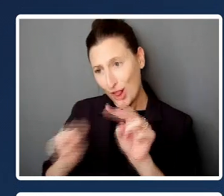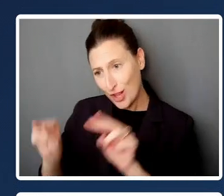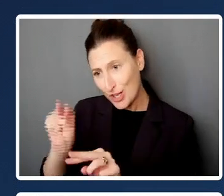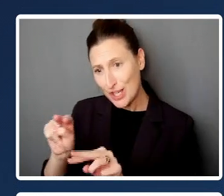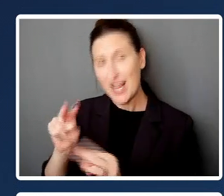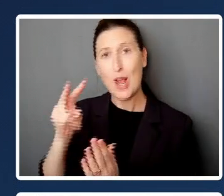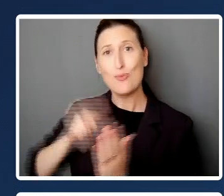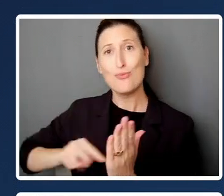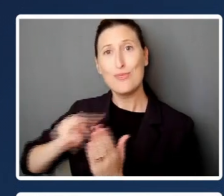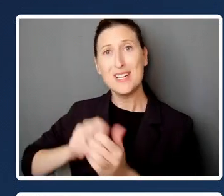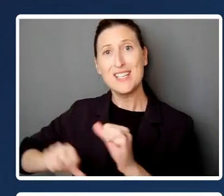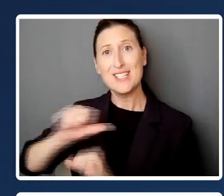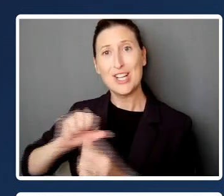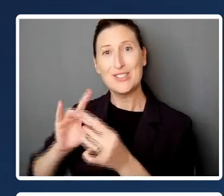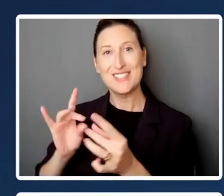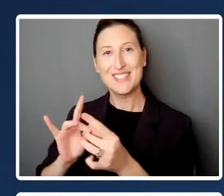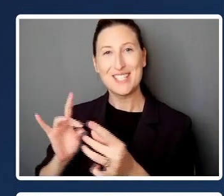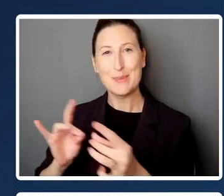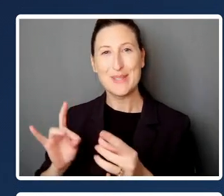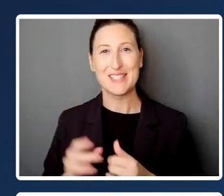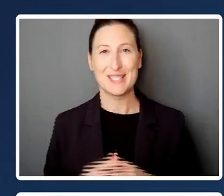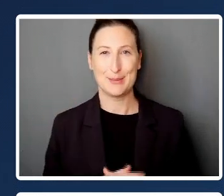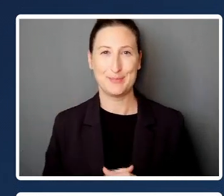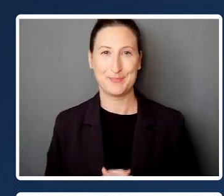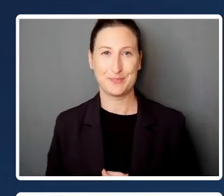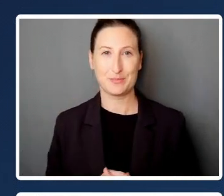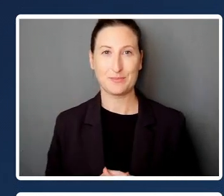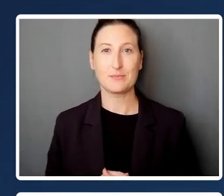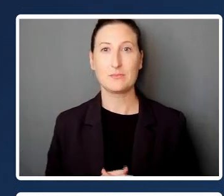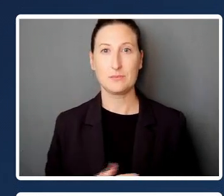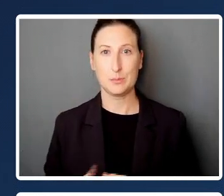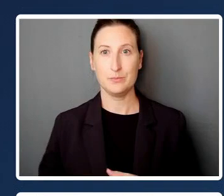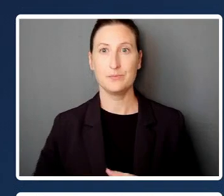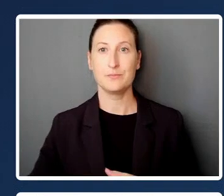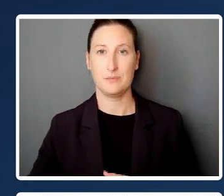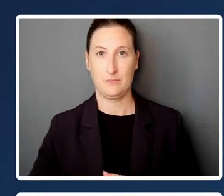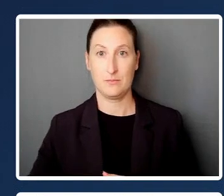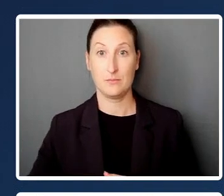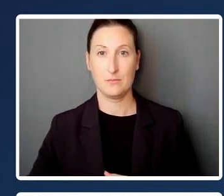So, for the Youth Stamp Collective, the kind of activities we did consisted of two core